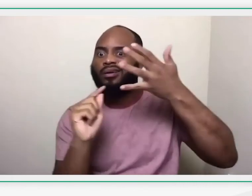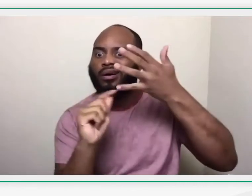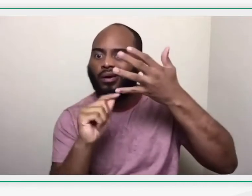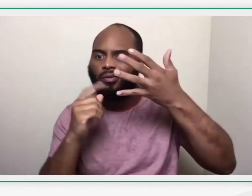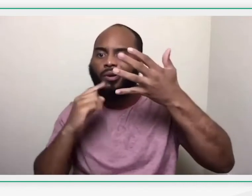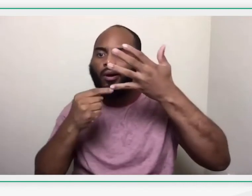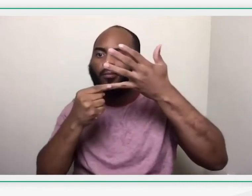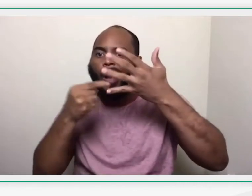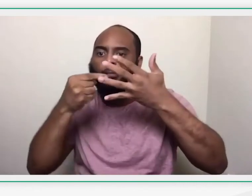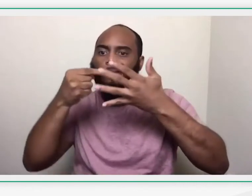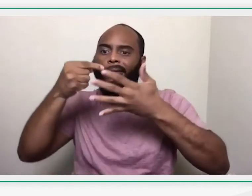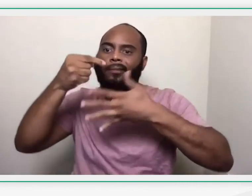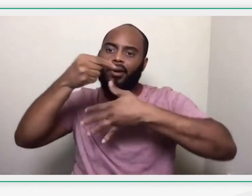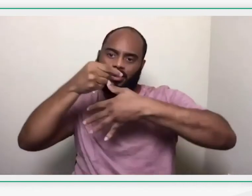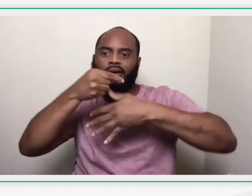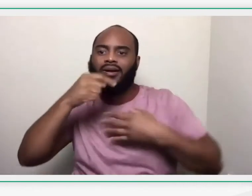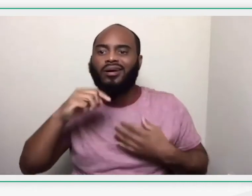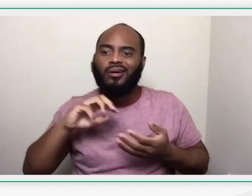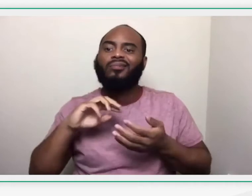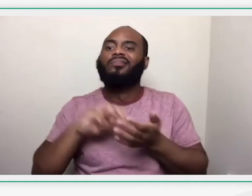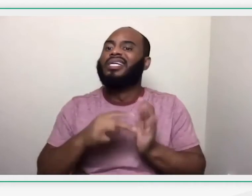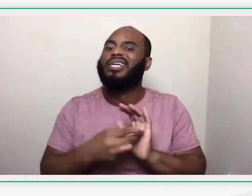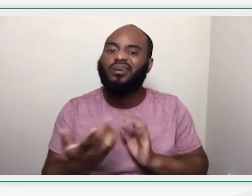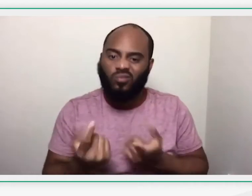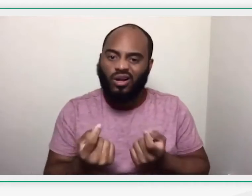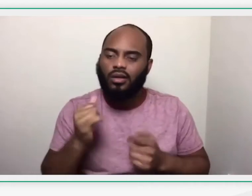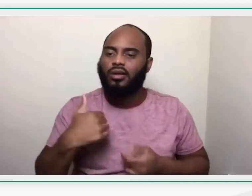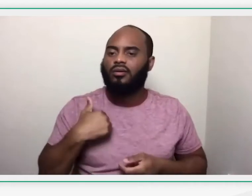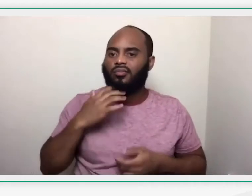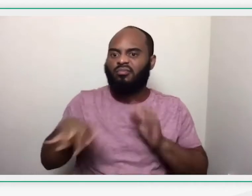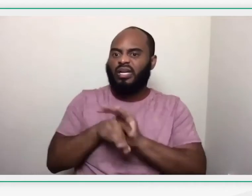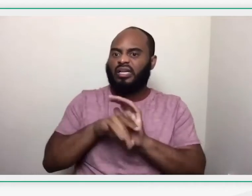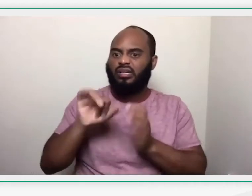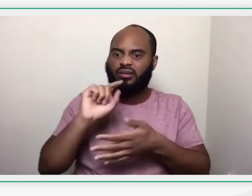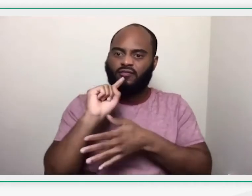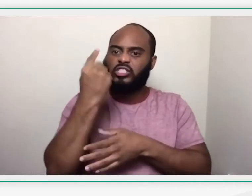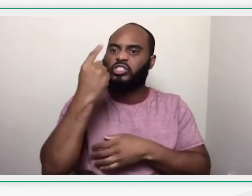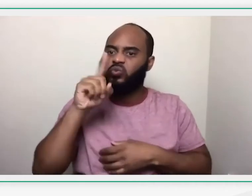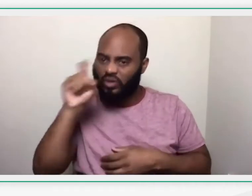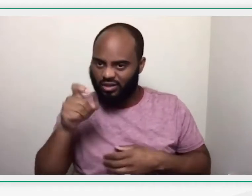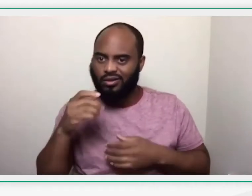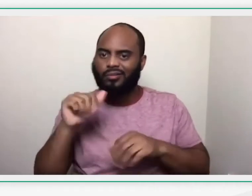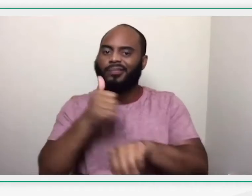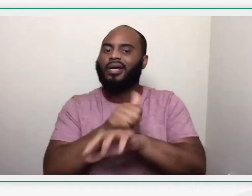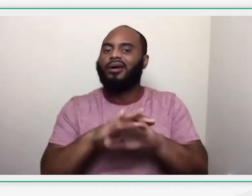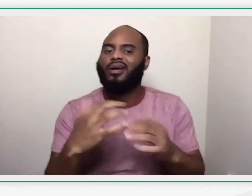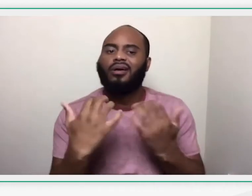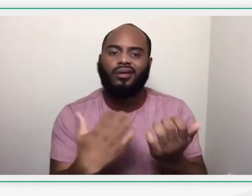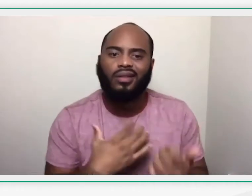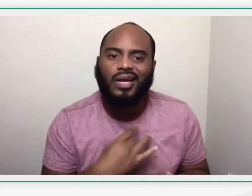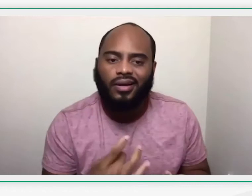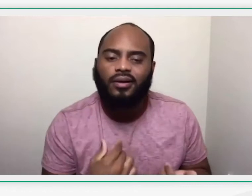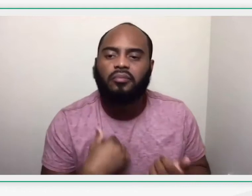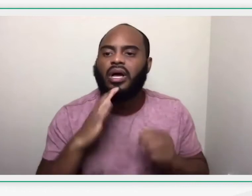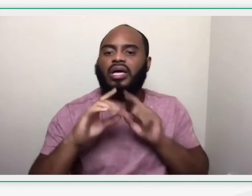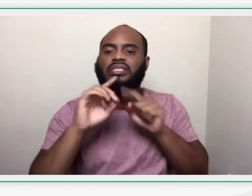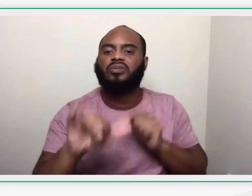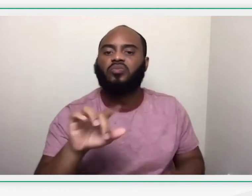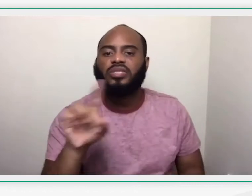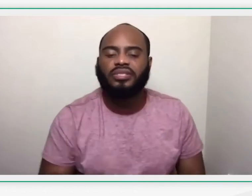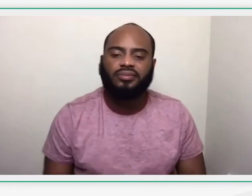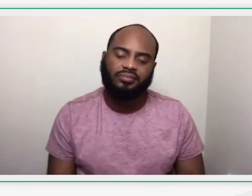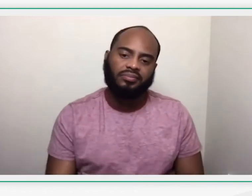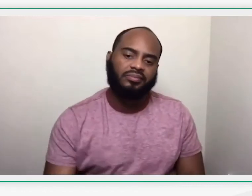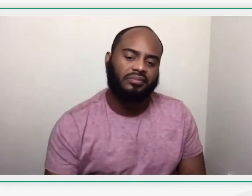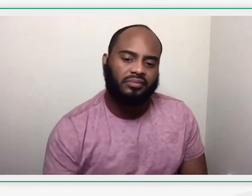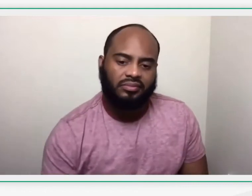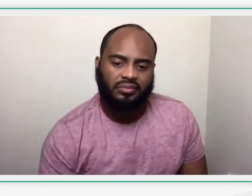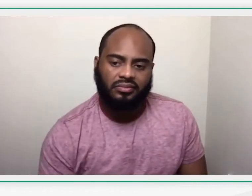If it was one of the last questions asked, for example, but more people have upvoted the question, then it will re-prioritize the question so that it can be asked first -- if everyone upvotes it.